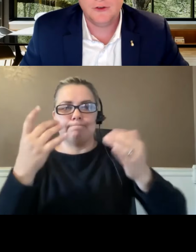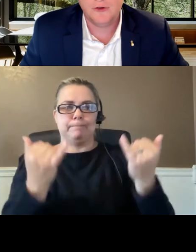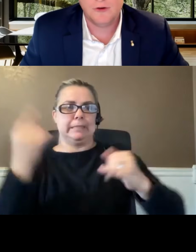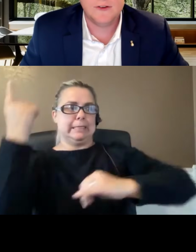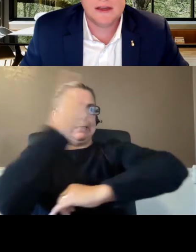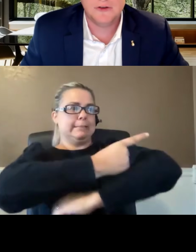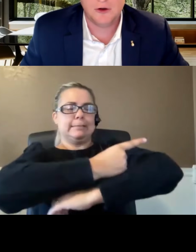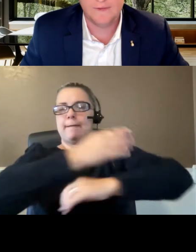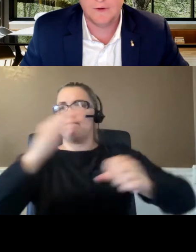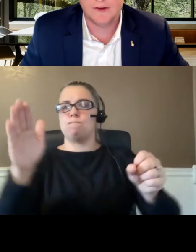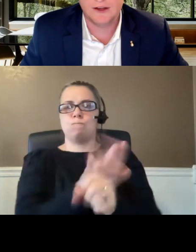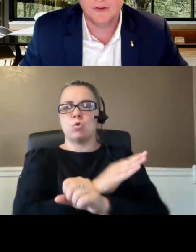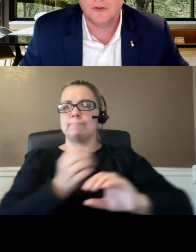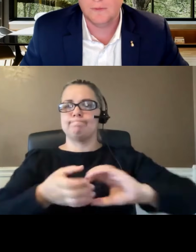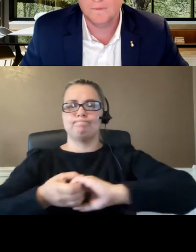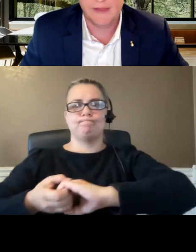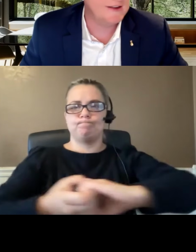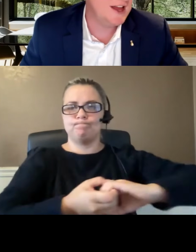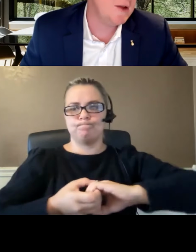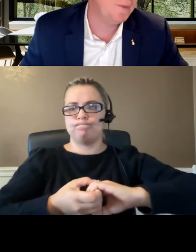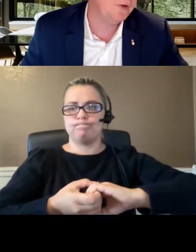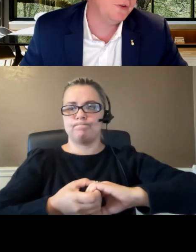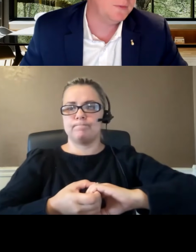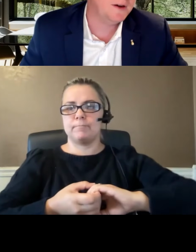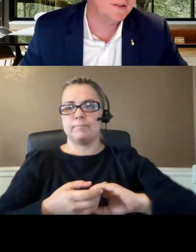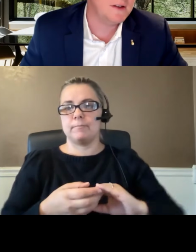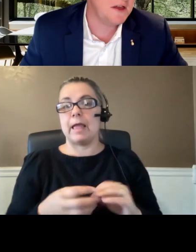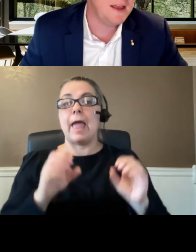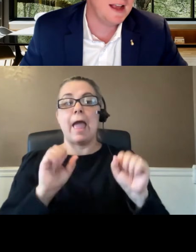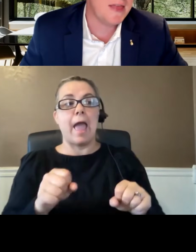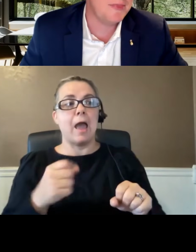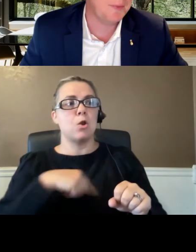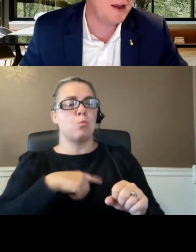to continue to hold the organization to. I can tell you from personal experience nothing got the